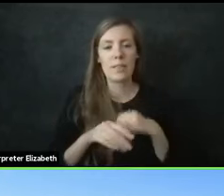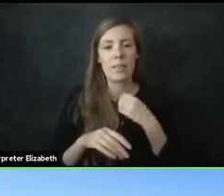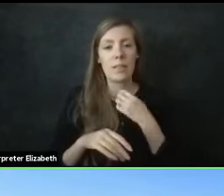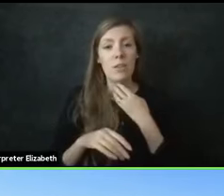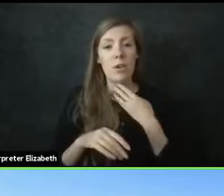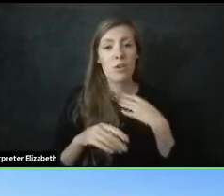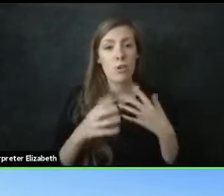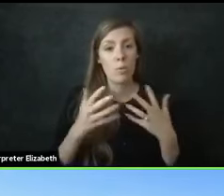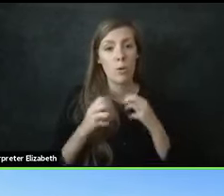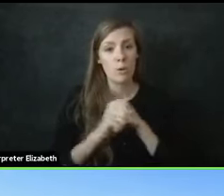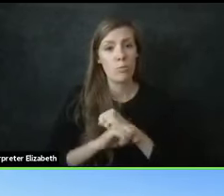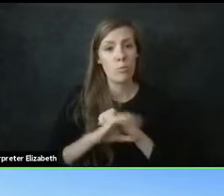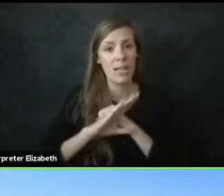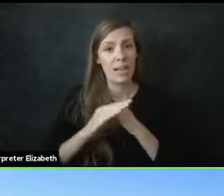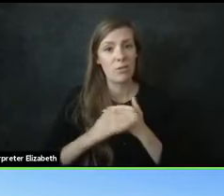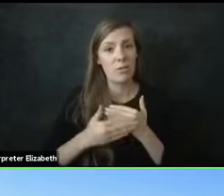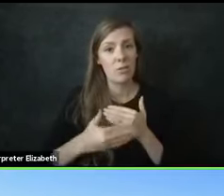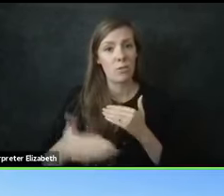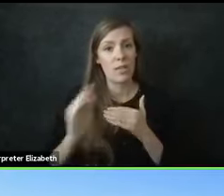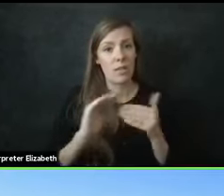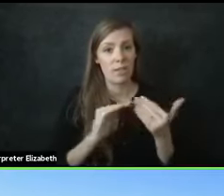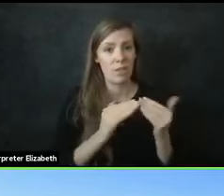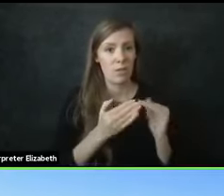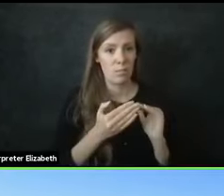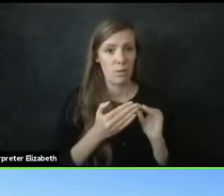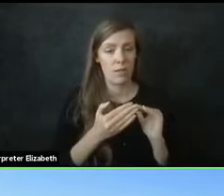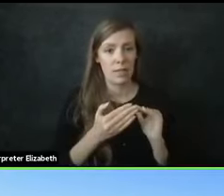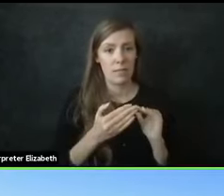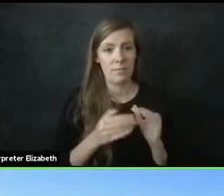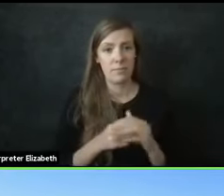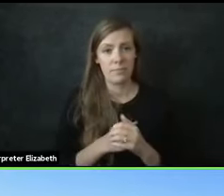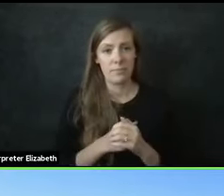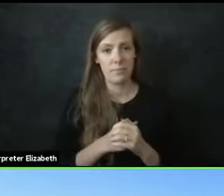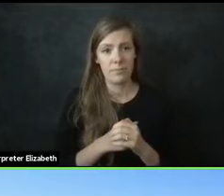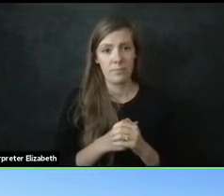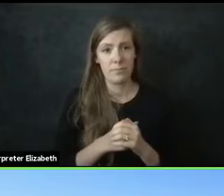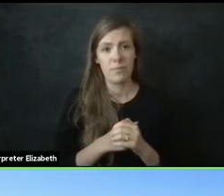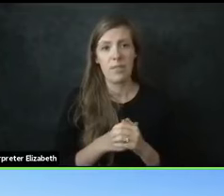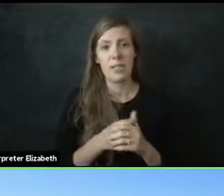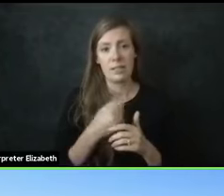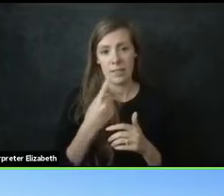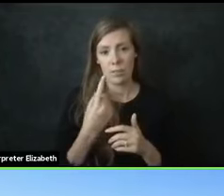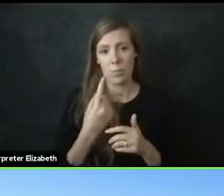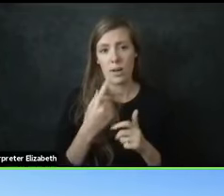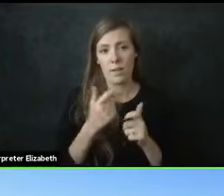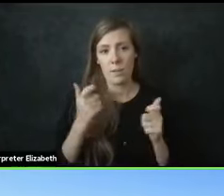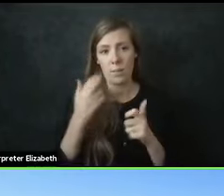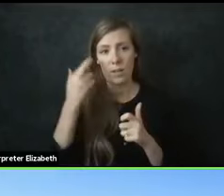community, it's going to be important to protect our youngest members. And this is one of the big reasons to consider the vaccine.